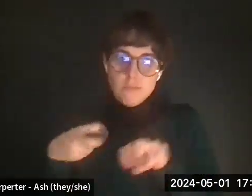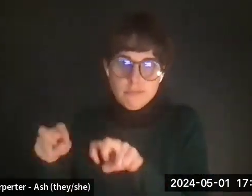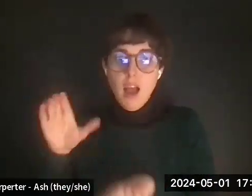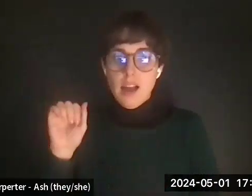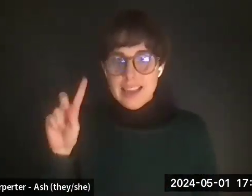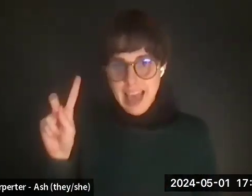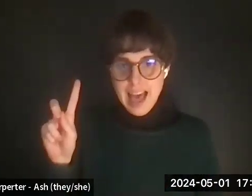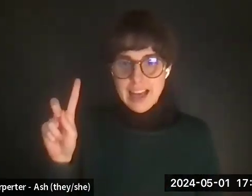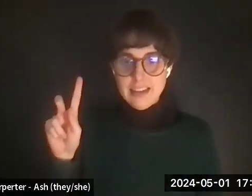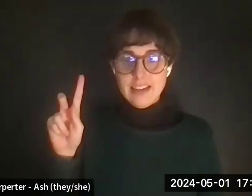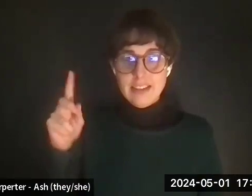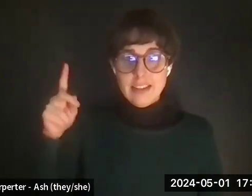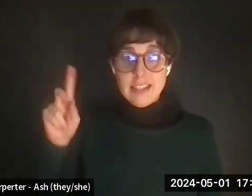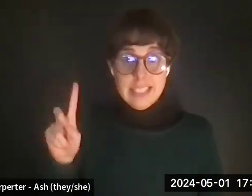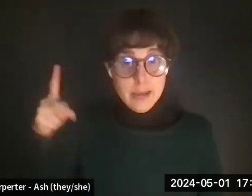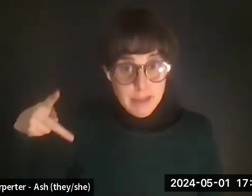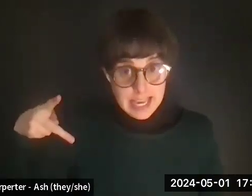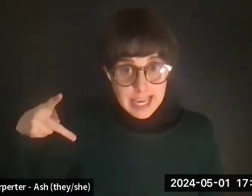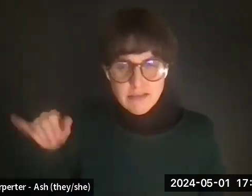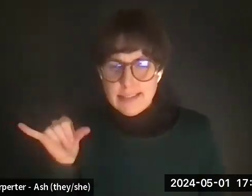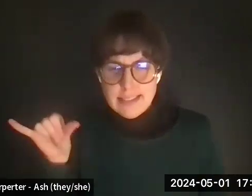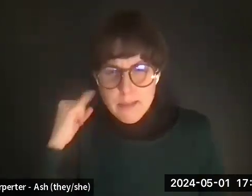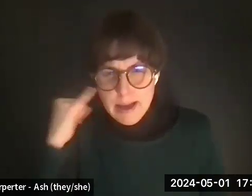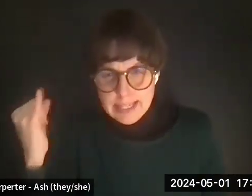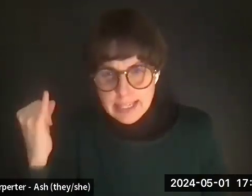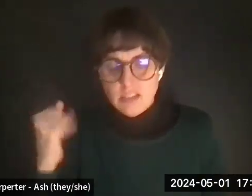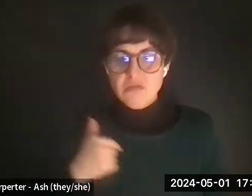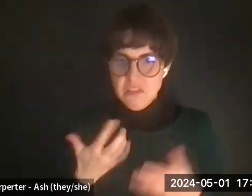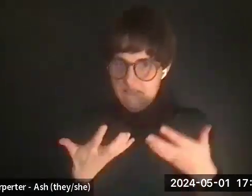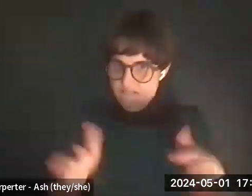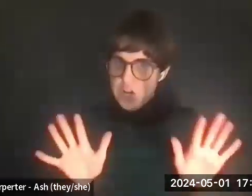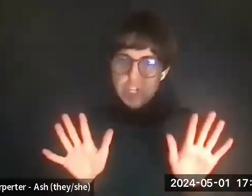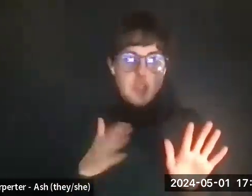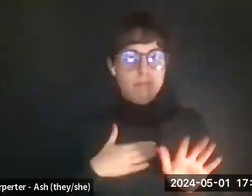And I, you know, I ended my CAP certification in 2017.